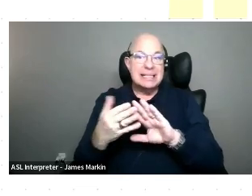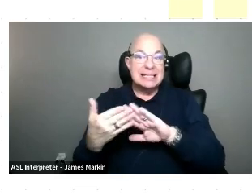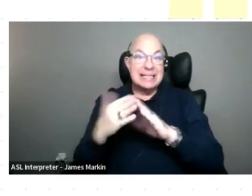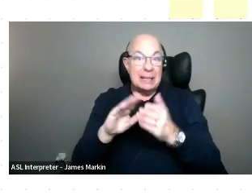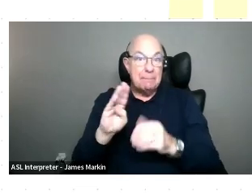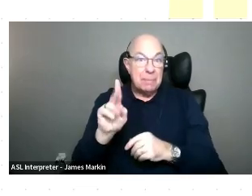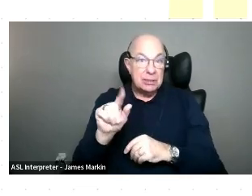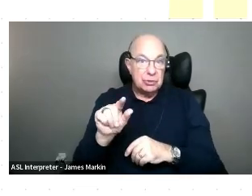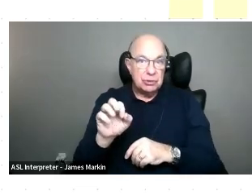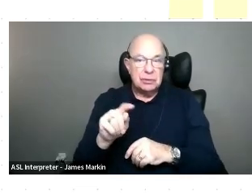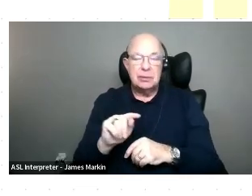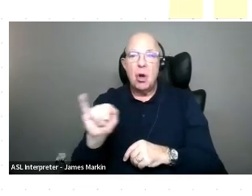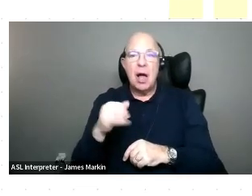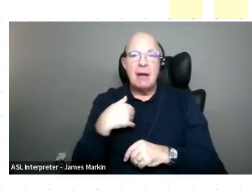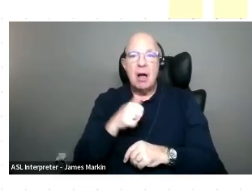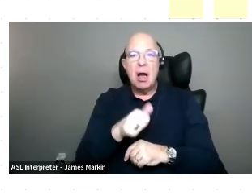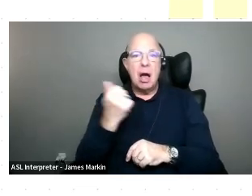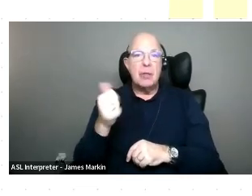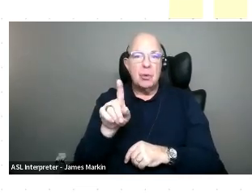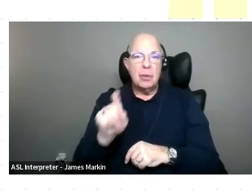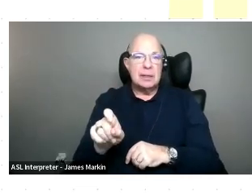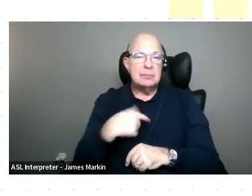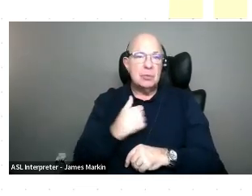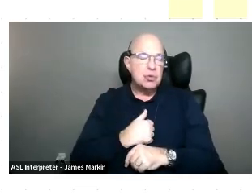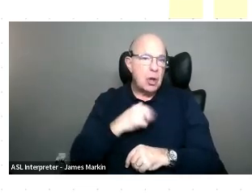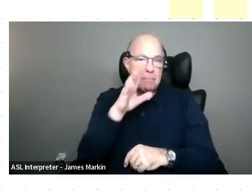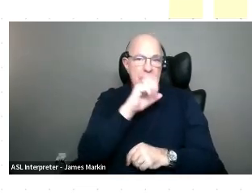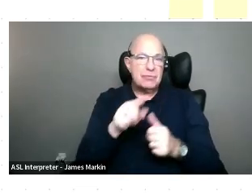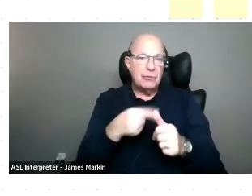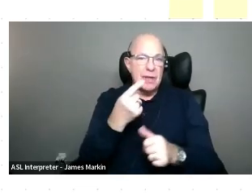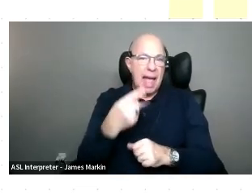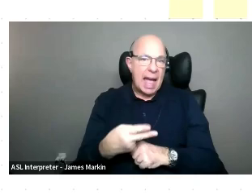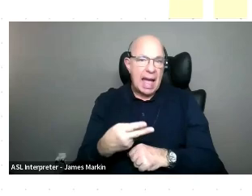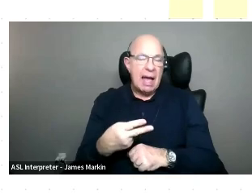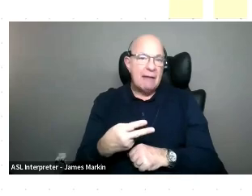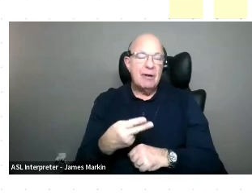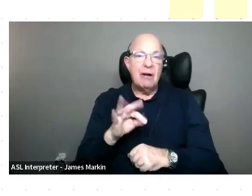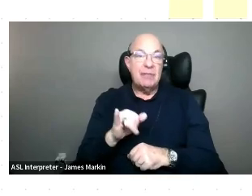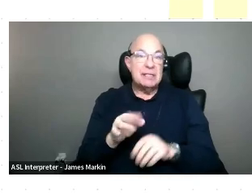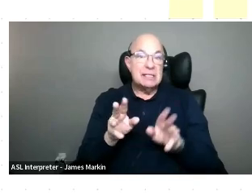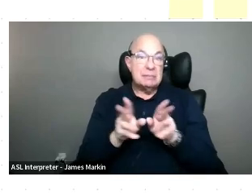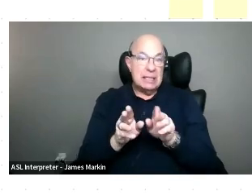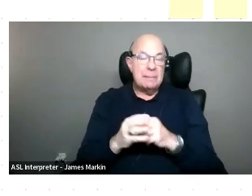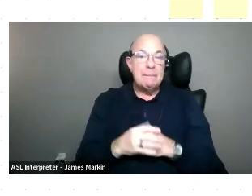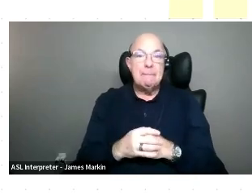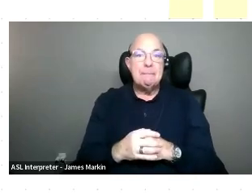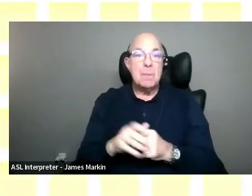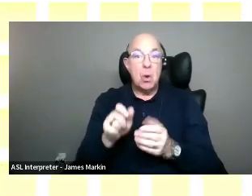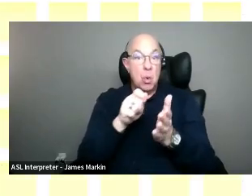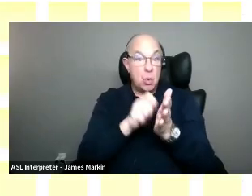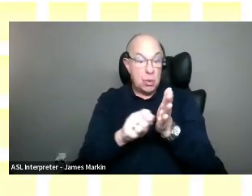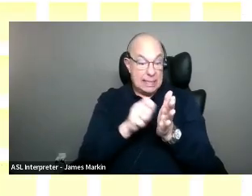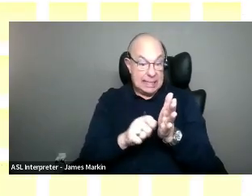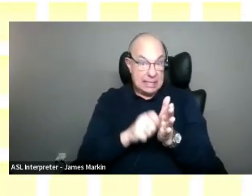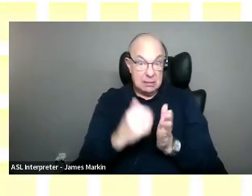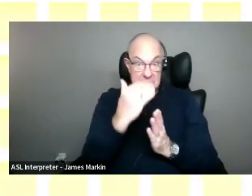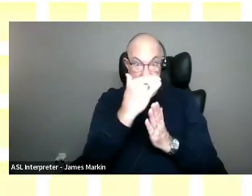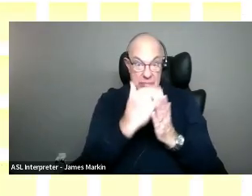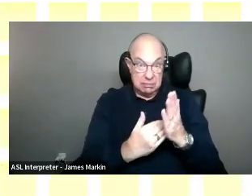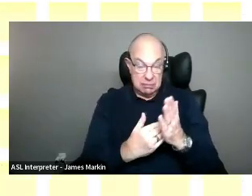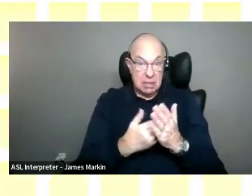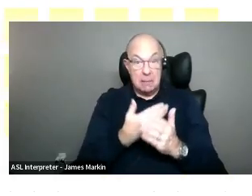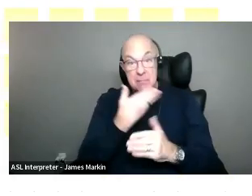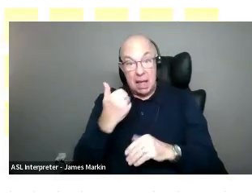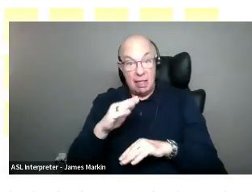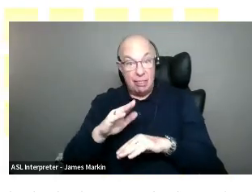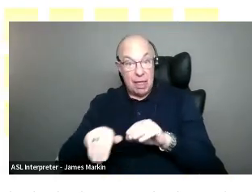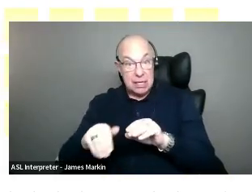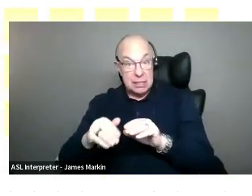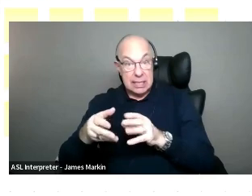Social Planning Toronto: We also have a question. I'm sorry I missed the first half, and this might have already been mentioned. Are written deputations any less effective than spoken and in-person ones?